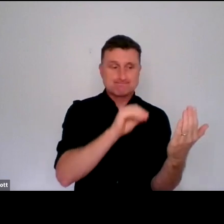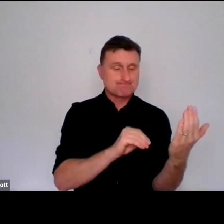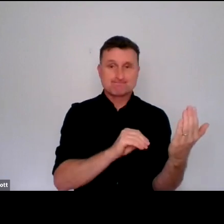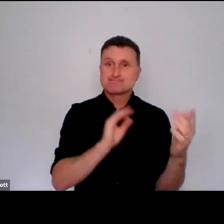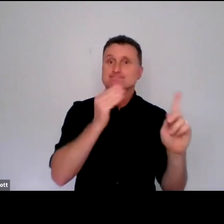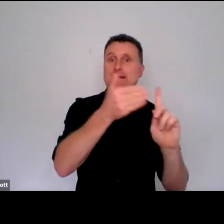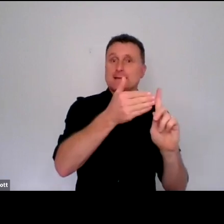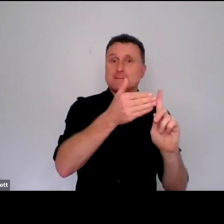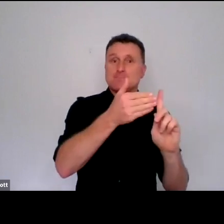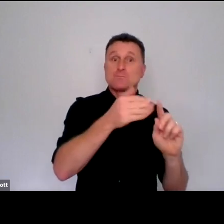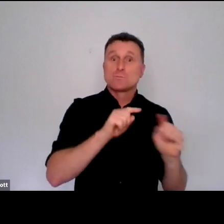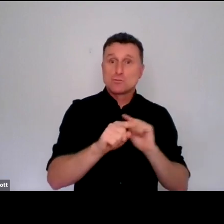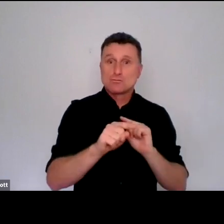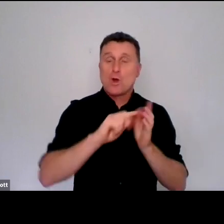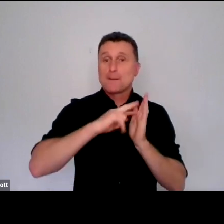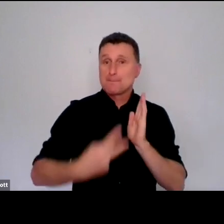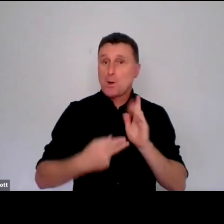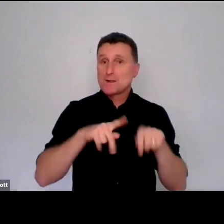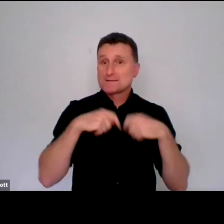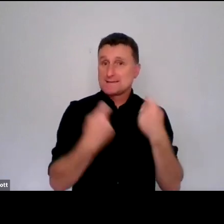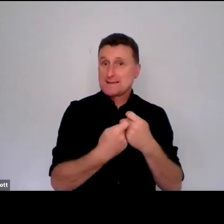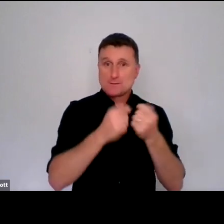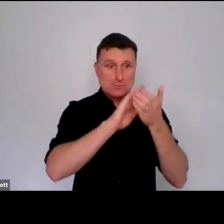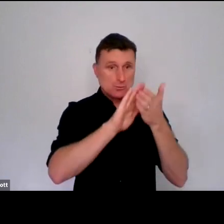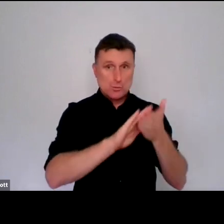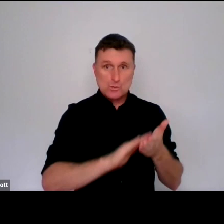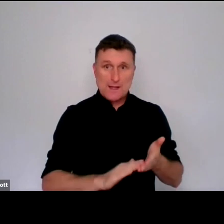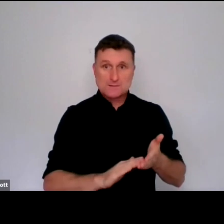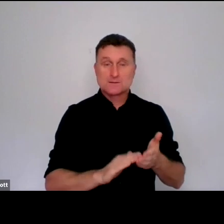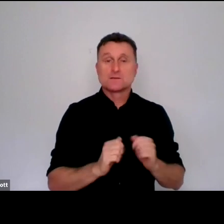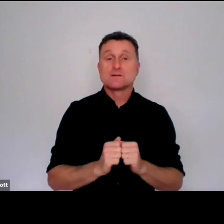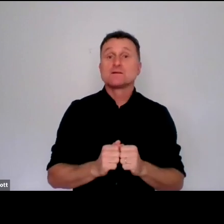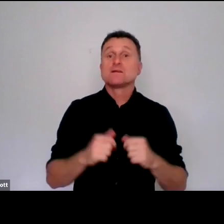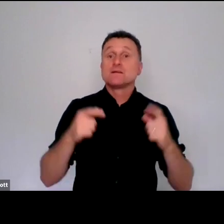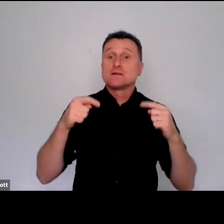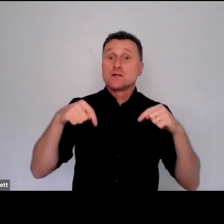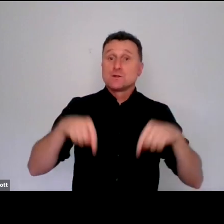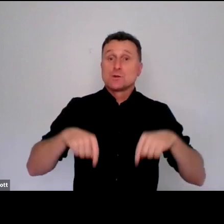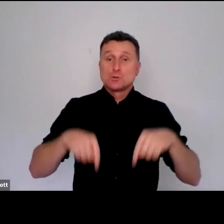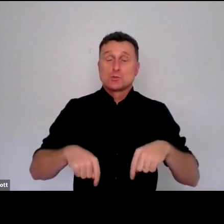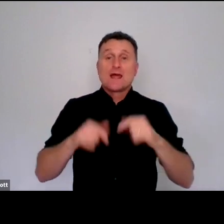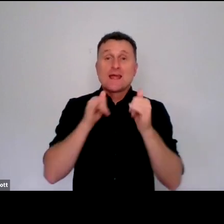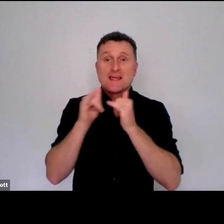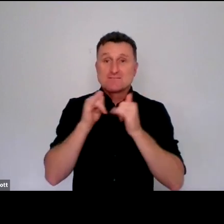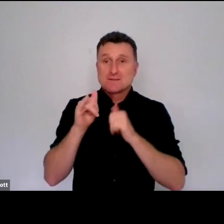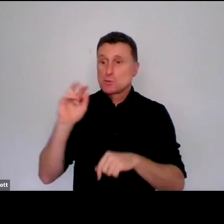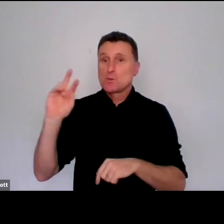stand up our policy team. Today we finished interviewing for our deputy Chief Executive Policy